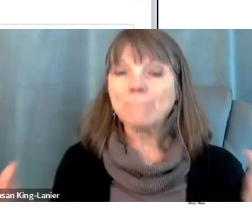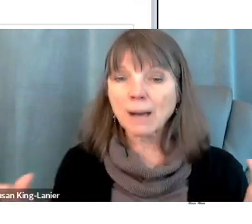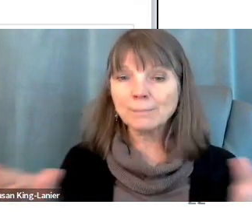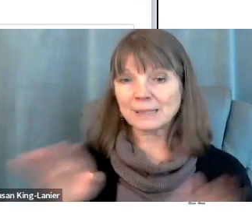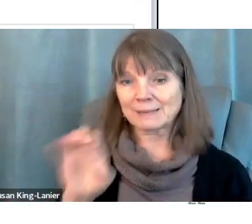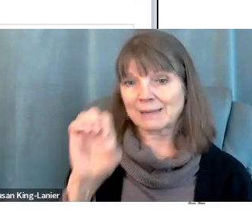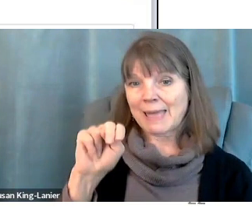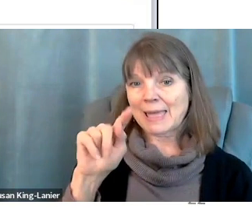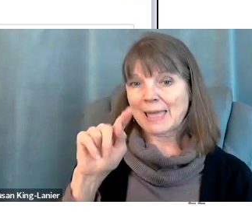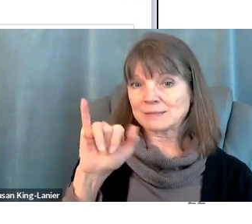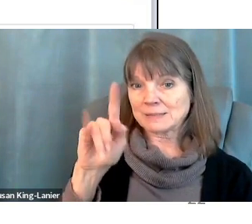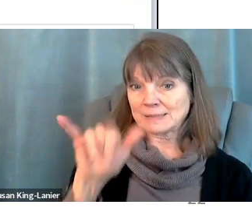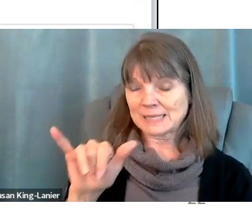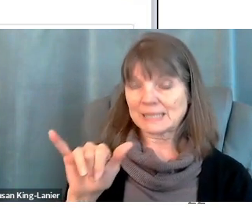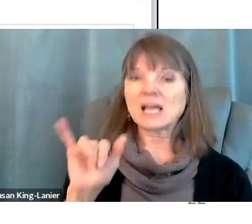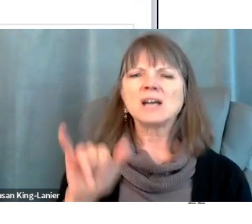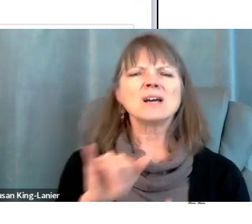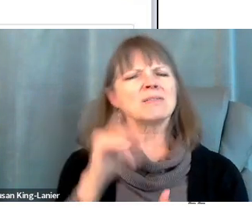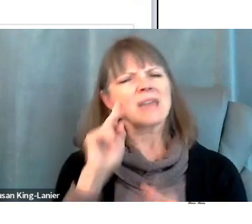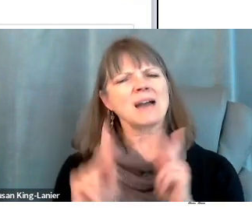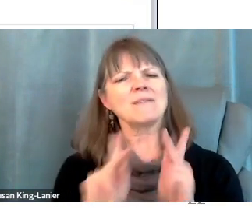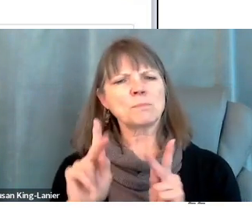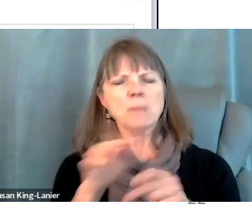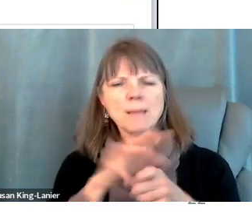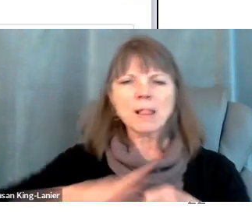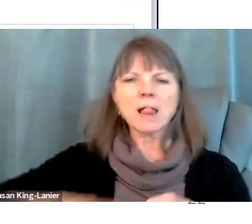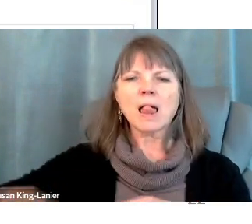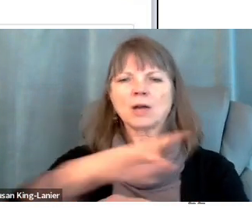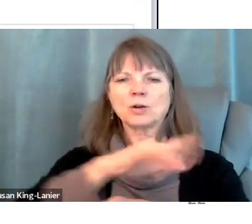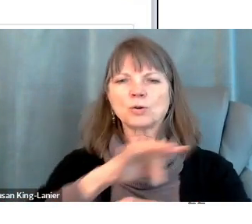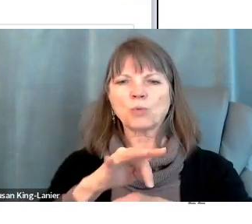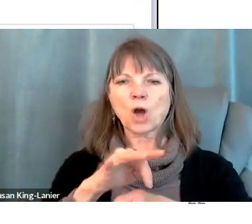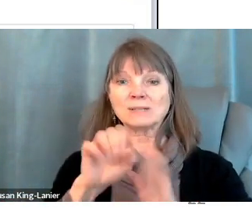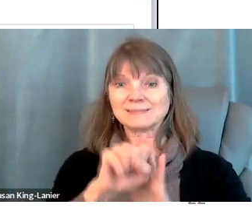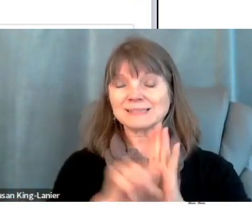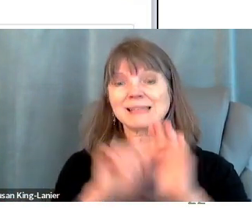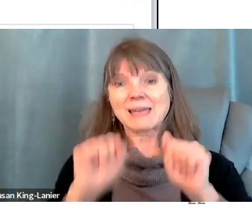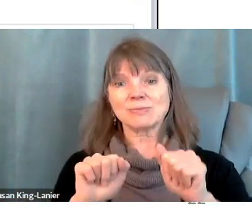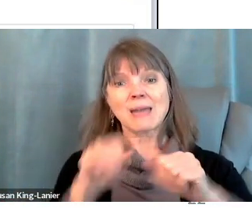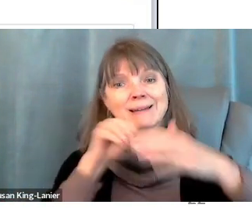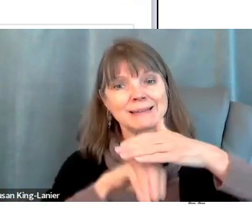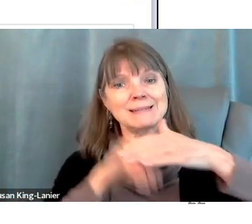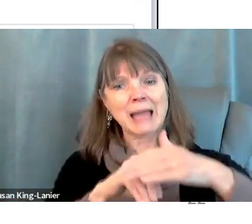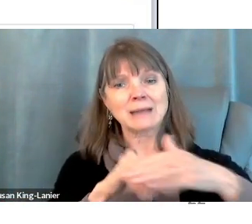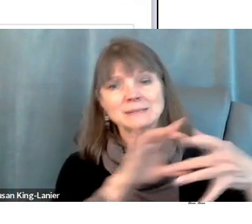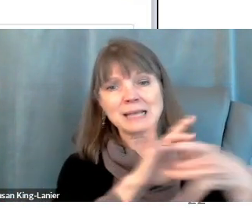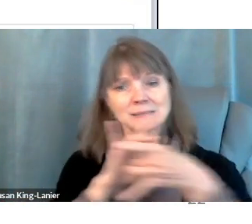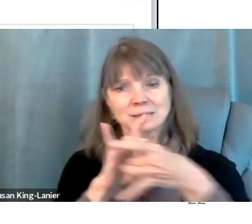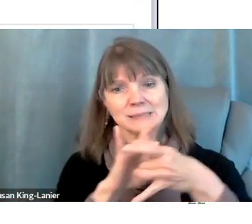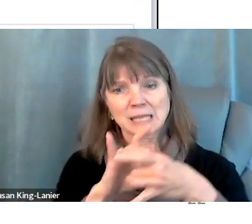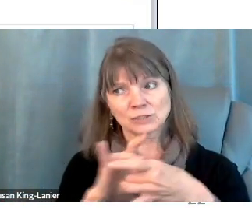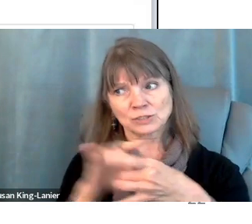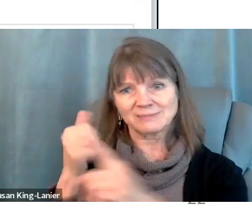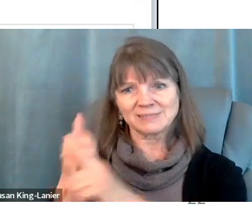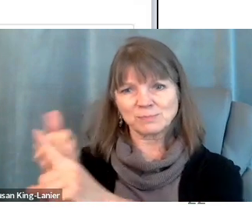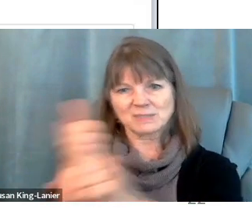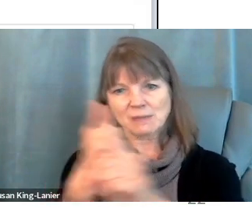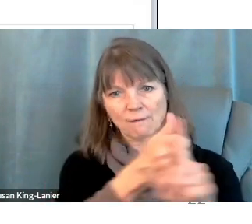entity. And so this is just for individuals across the state to be able to access